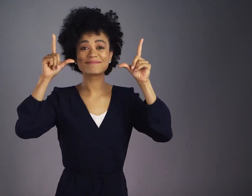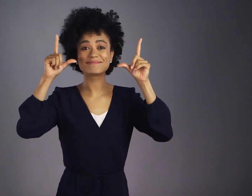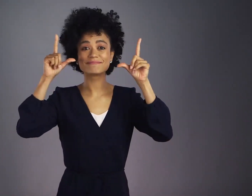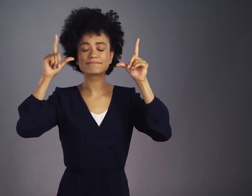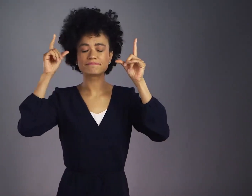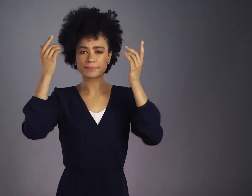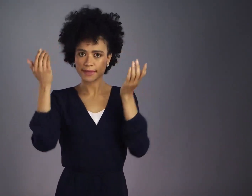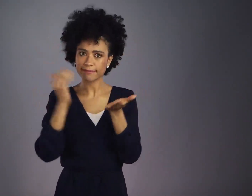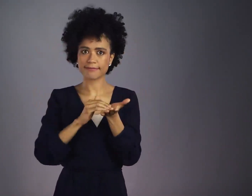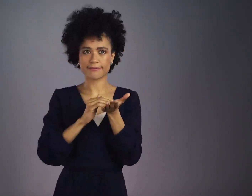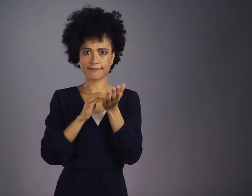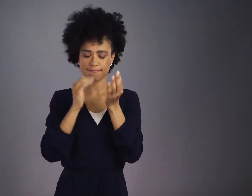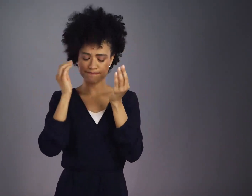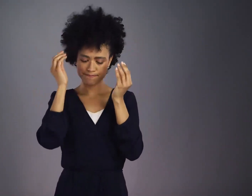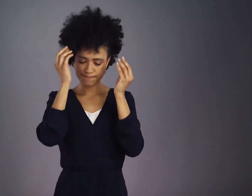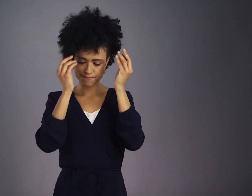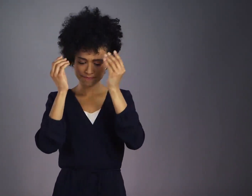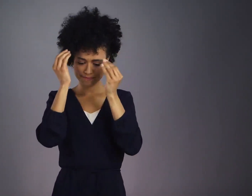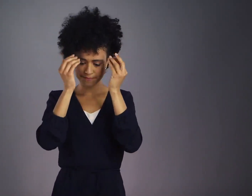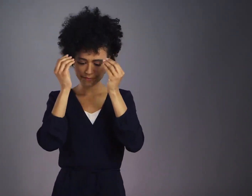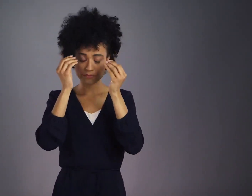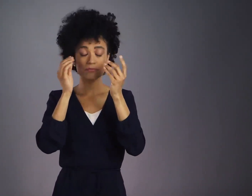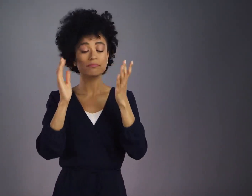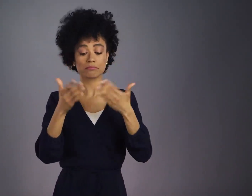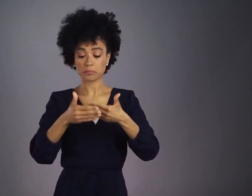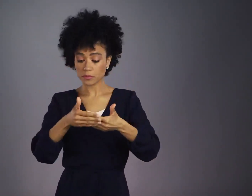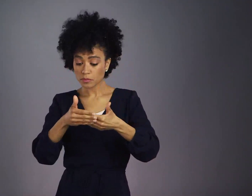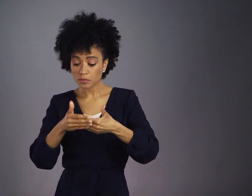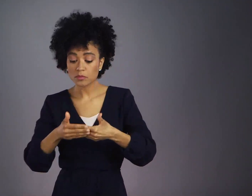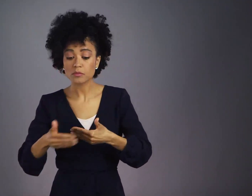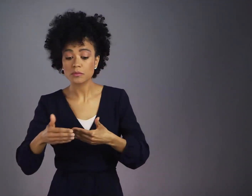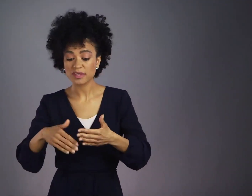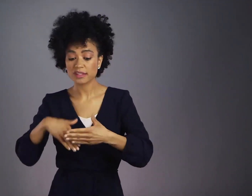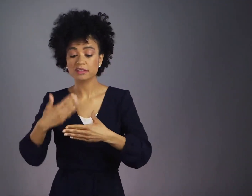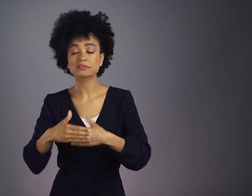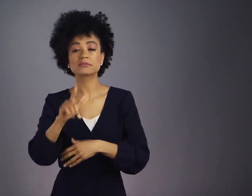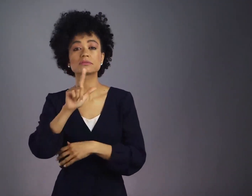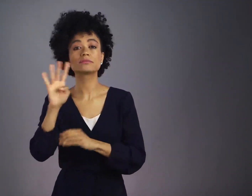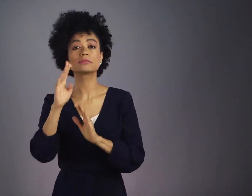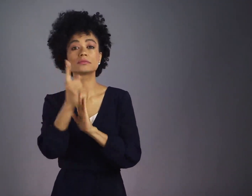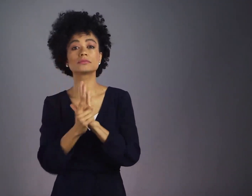On awakening let us think about the twenty-four hours ahead.